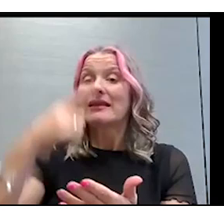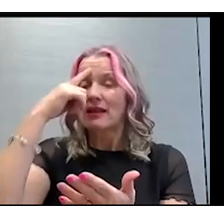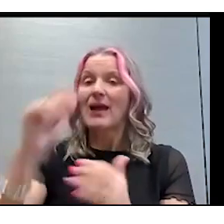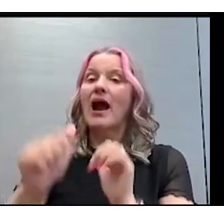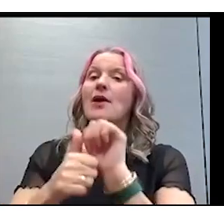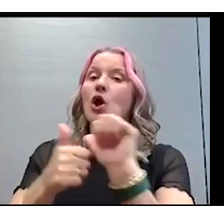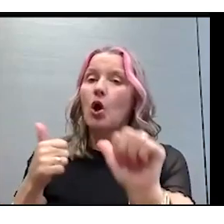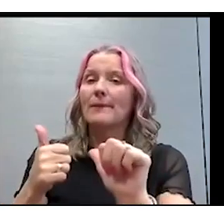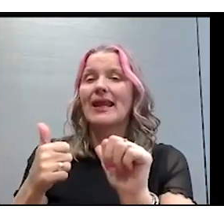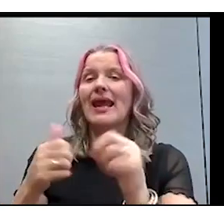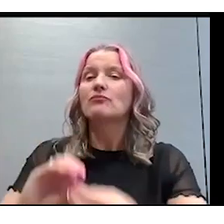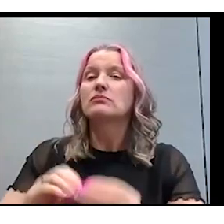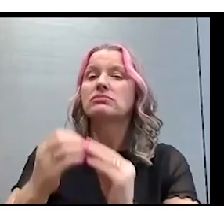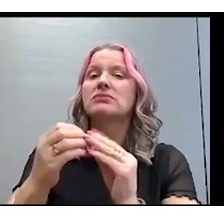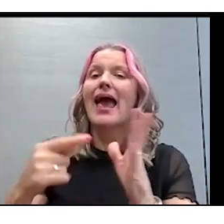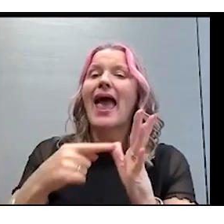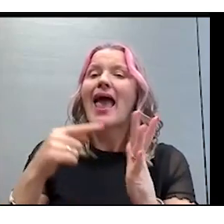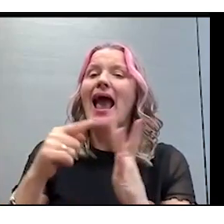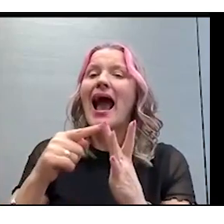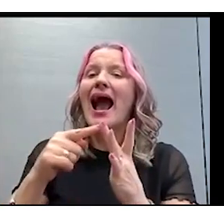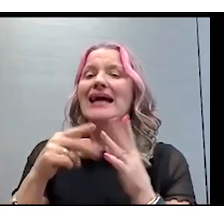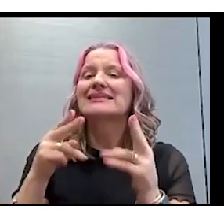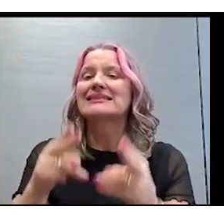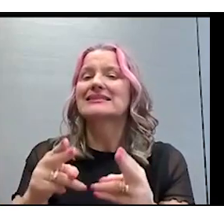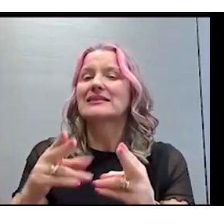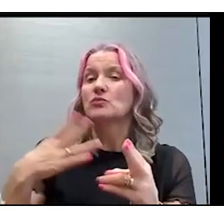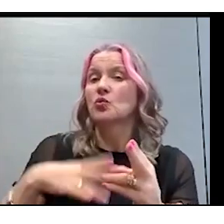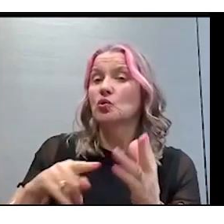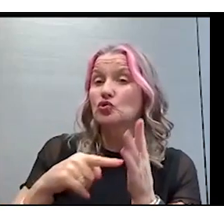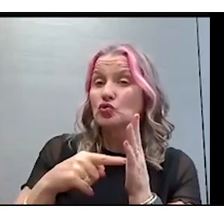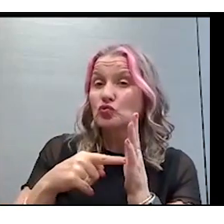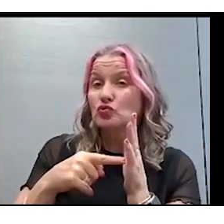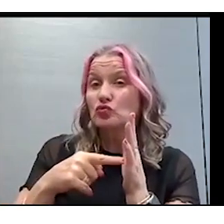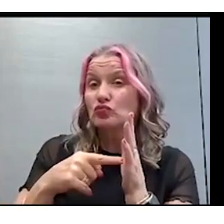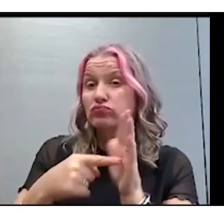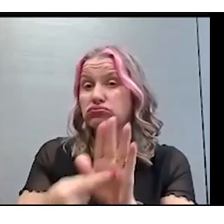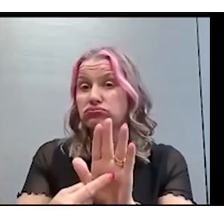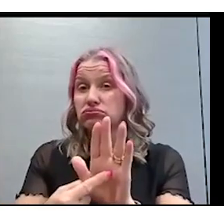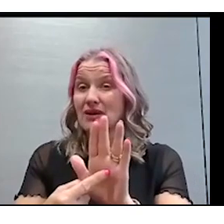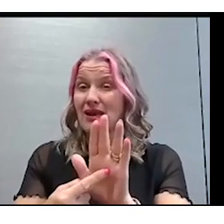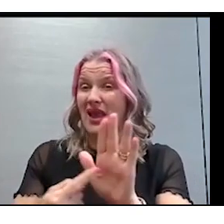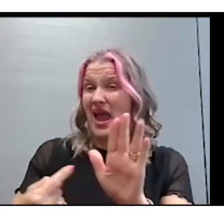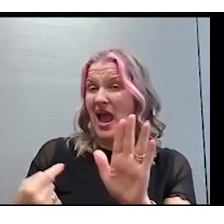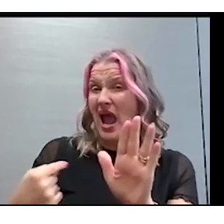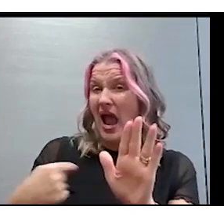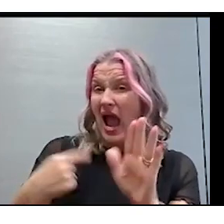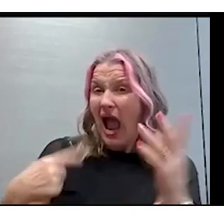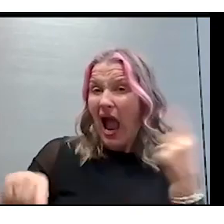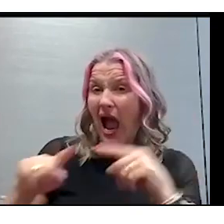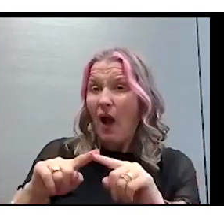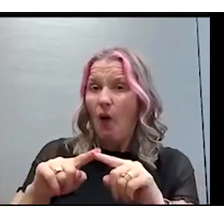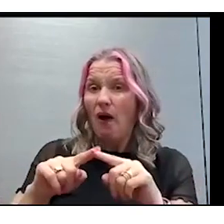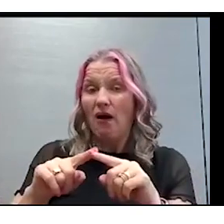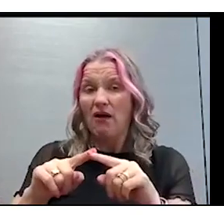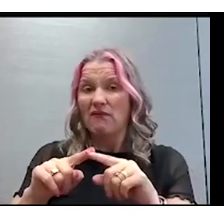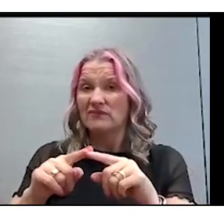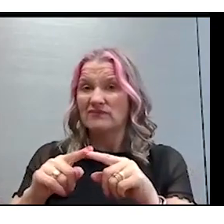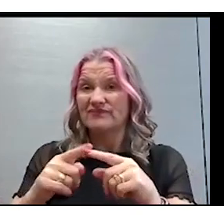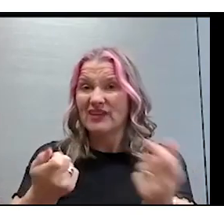I'm going to share with you what our framework for how we do, how do we govern this ecosystem